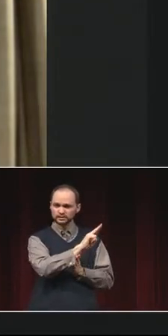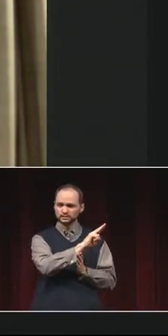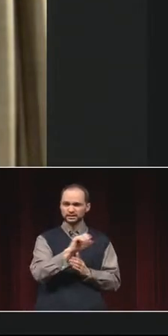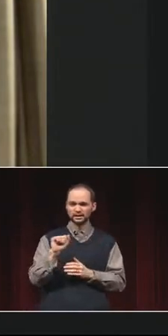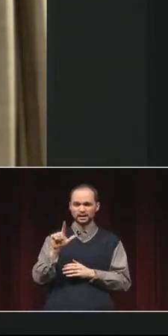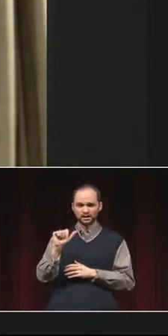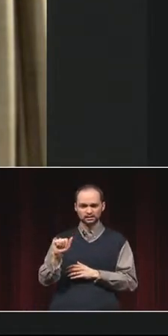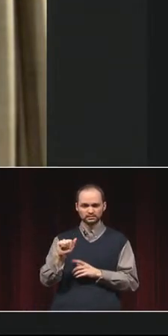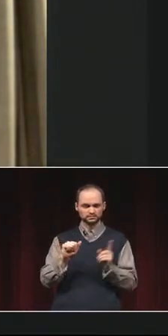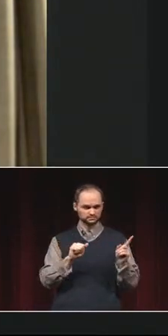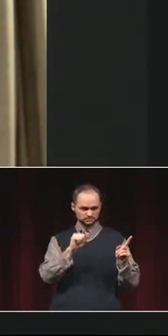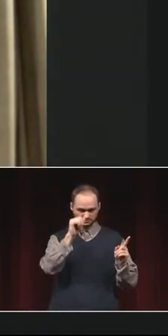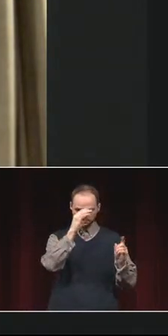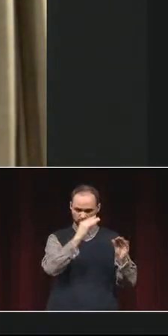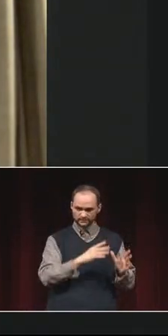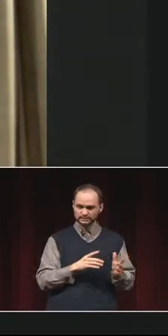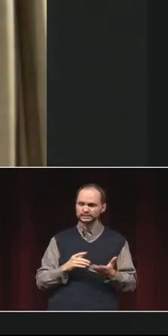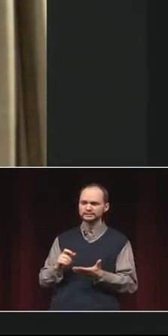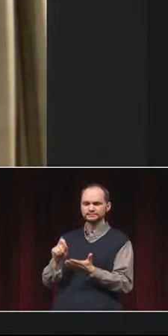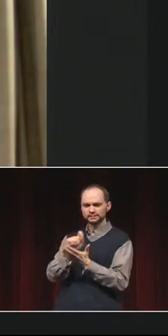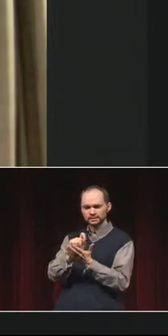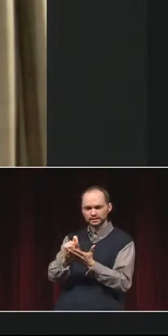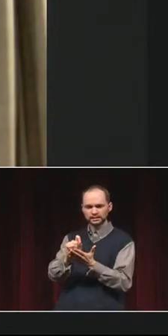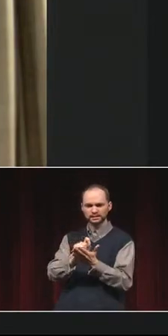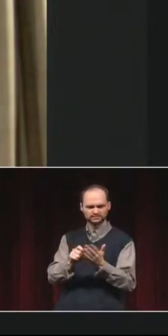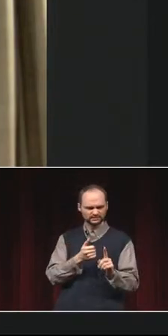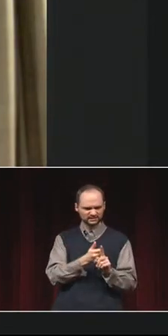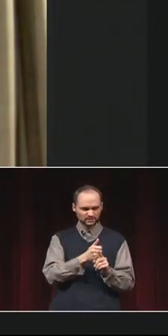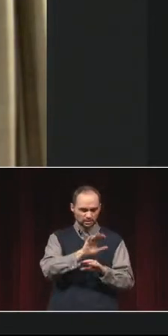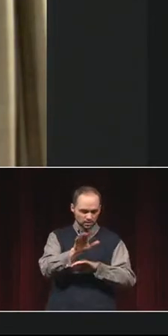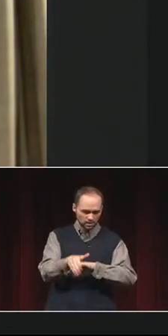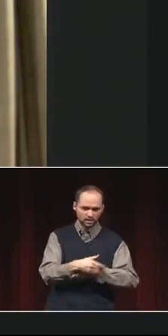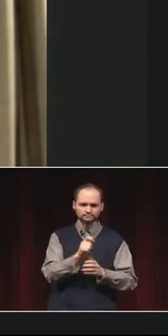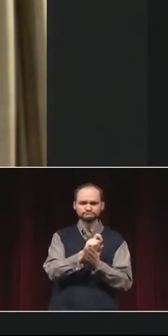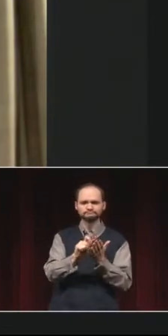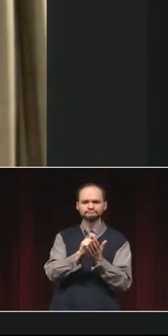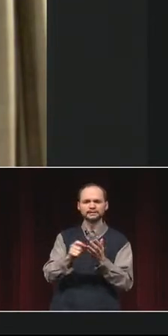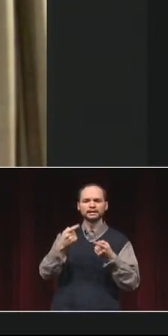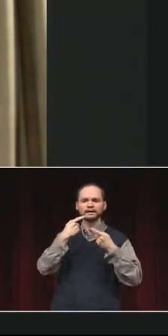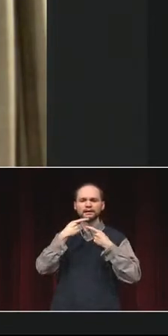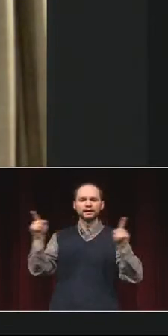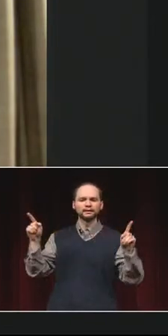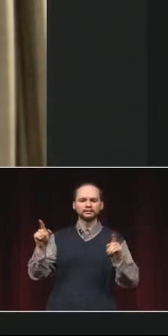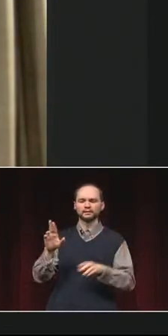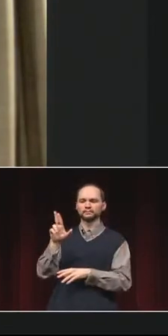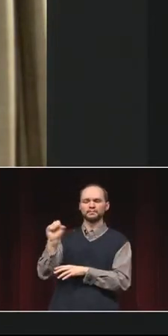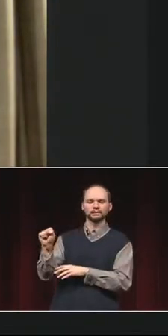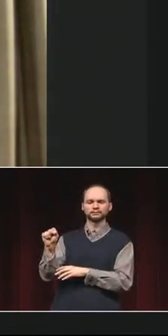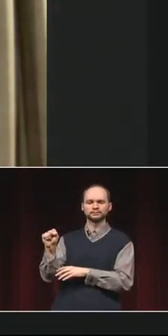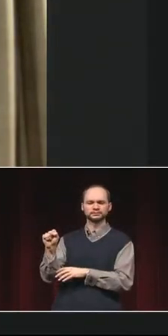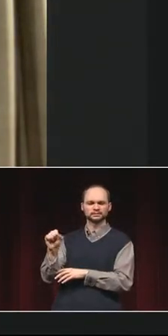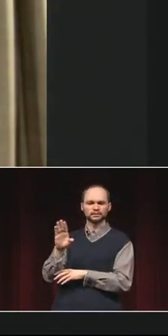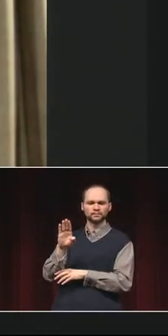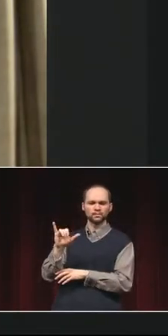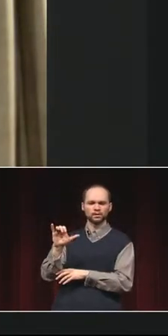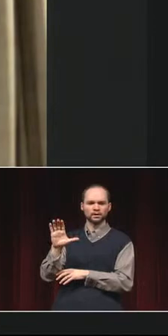35,000 handbills announcing the bus boycott. They had not been handed out yet, but I have one here.